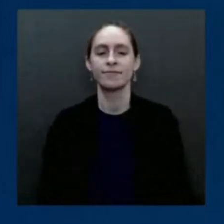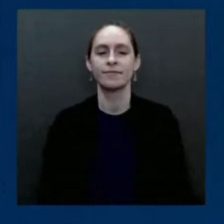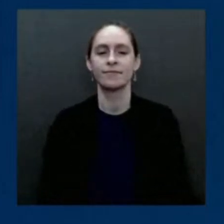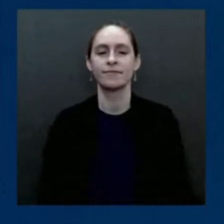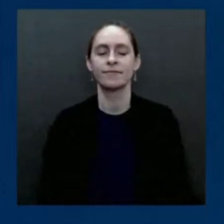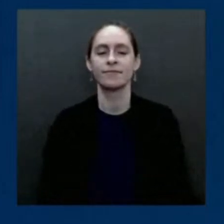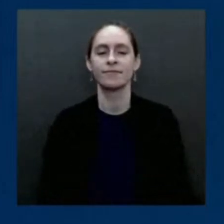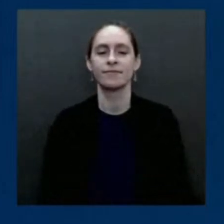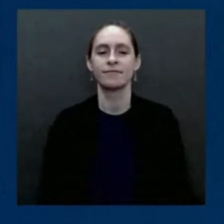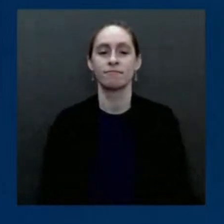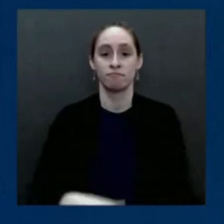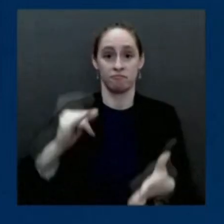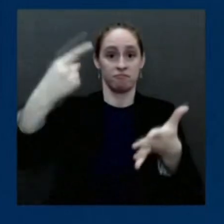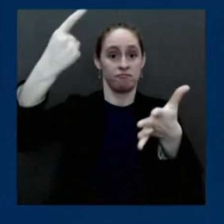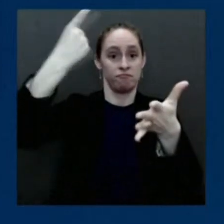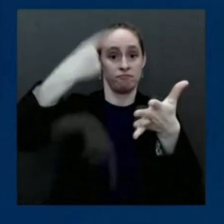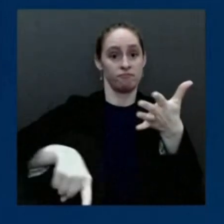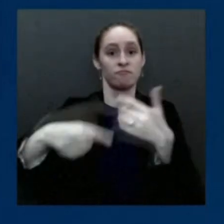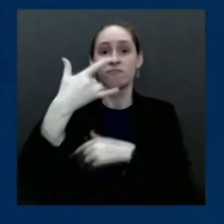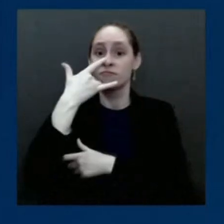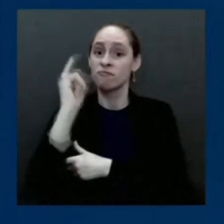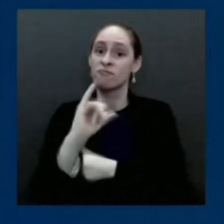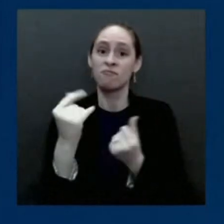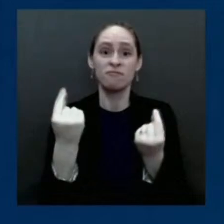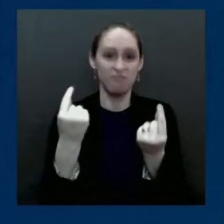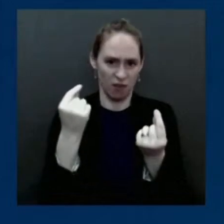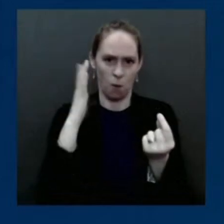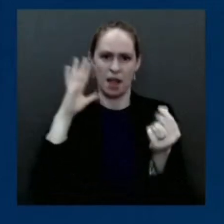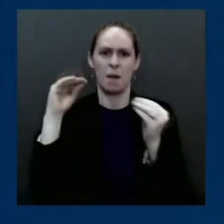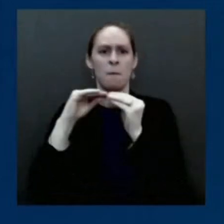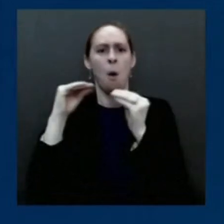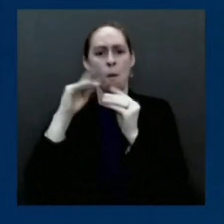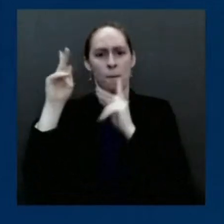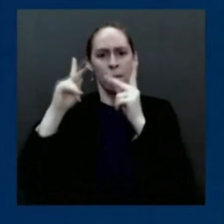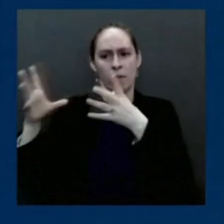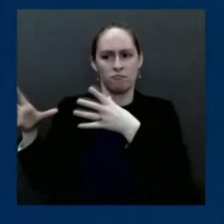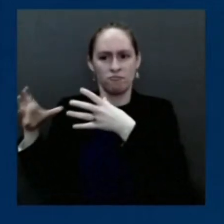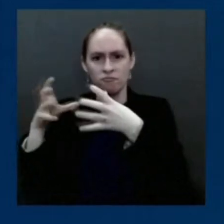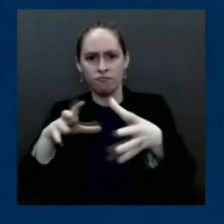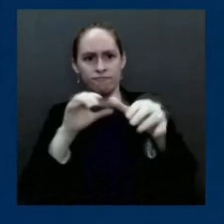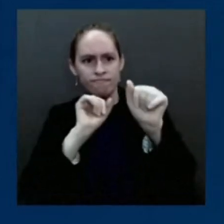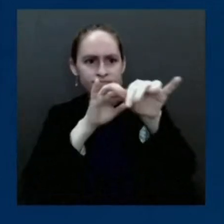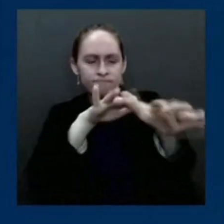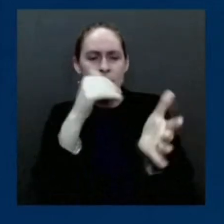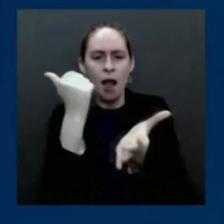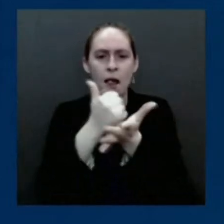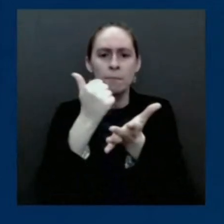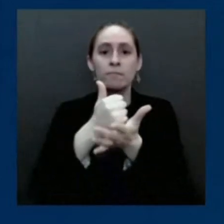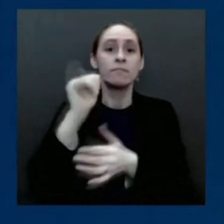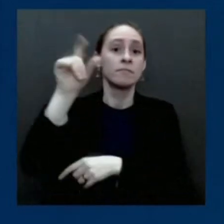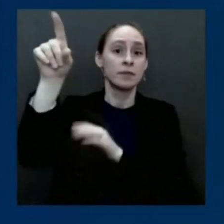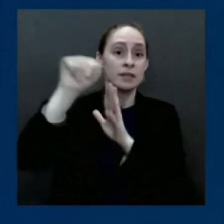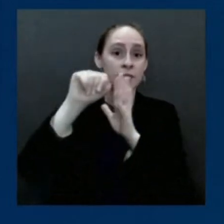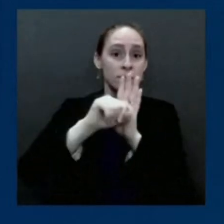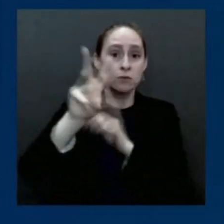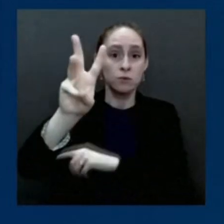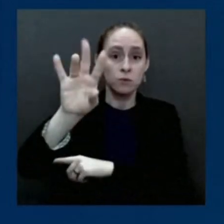ARRIVE NEXT WEEKTO HELP GET MORE SHOTS IN ARMS.